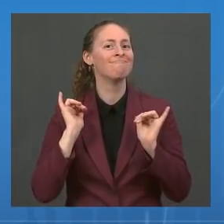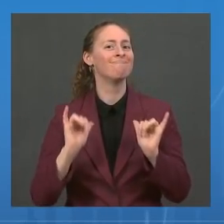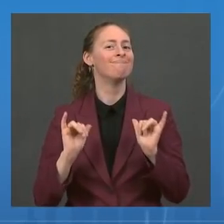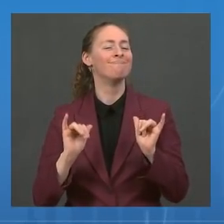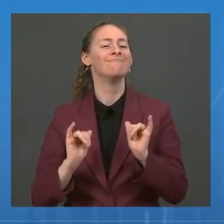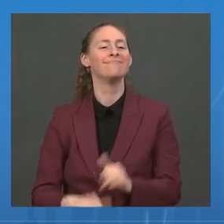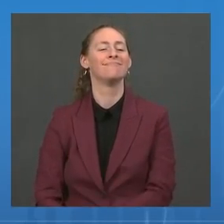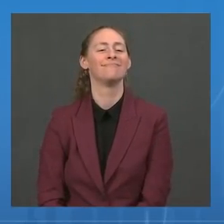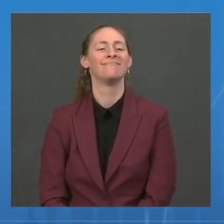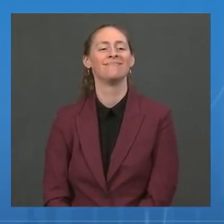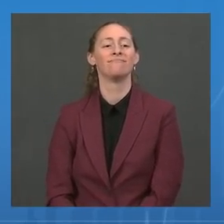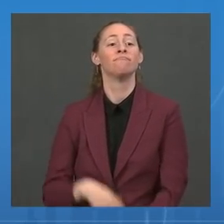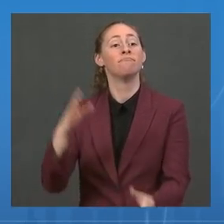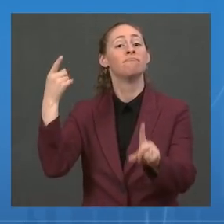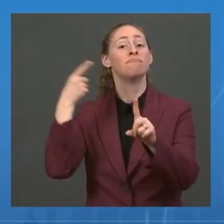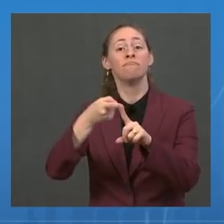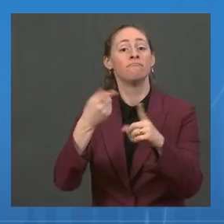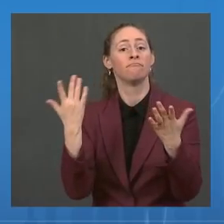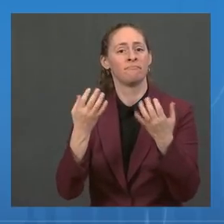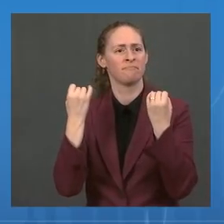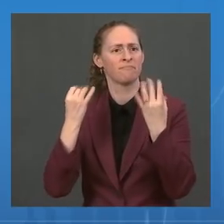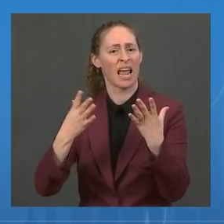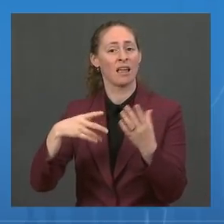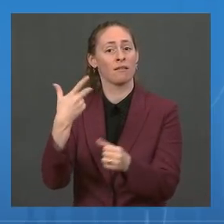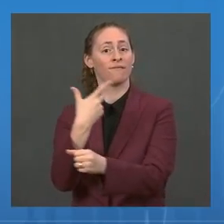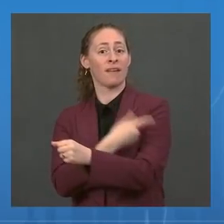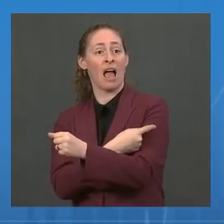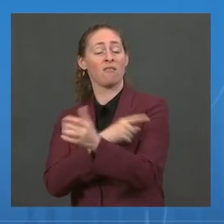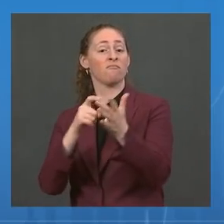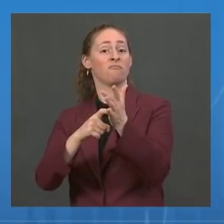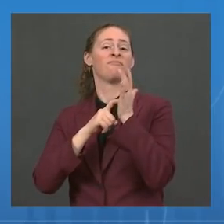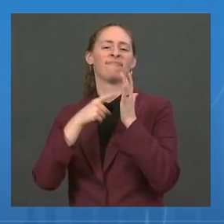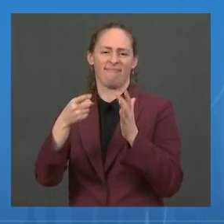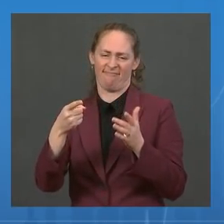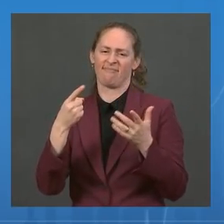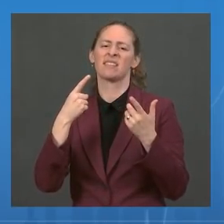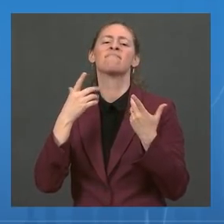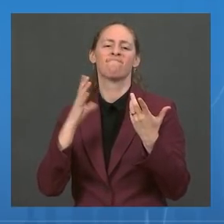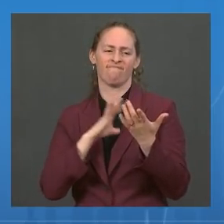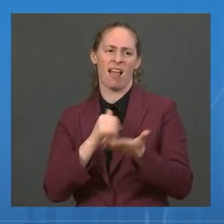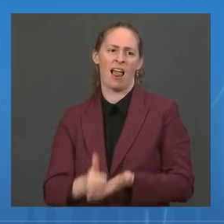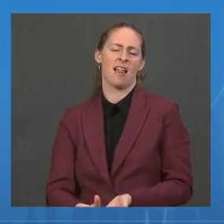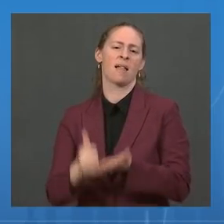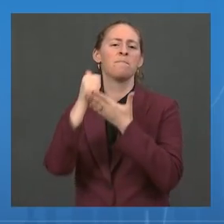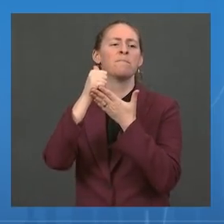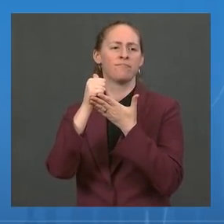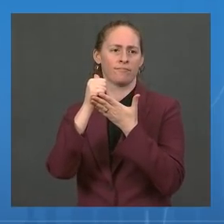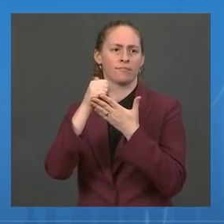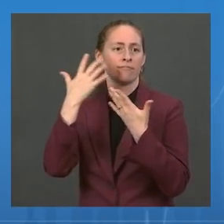Bottom line: Vaccination requirements work. And driven by the President's requirements, vaccination rates at businesses,